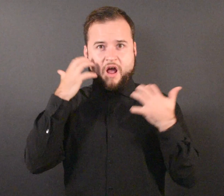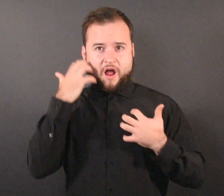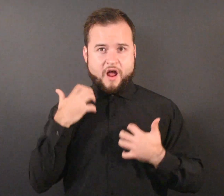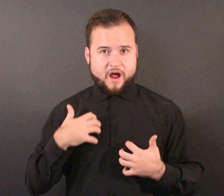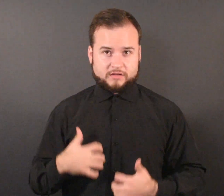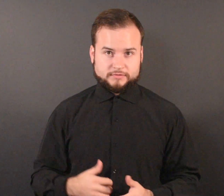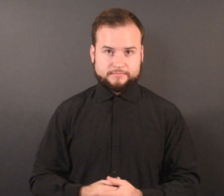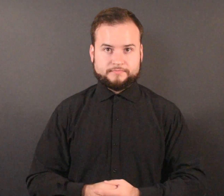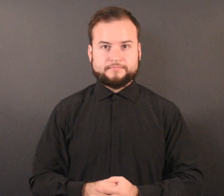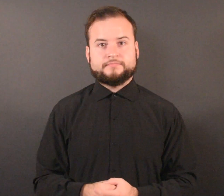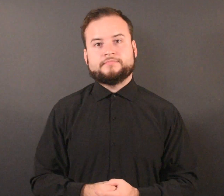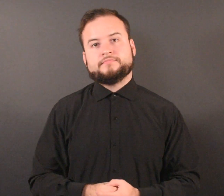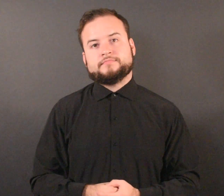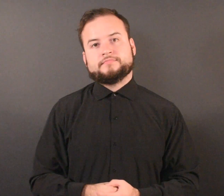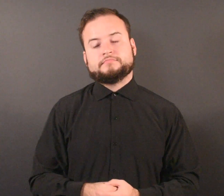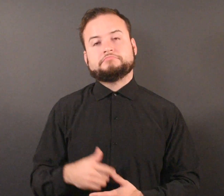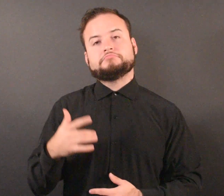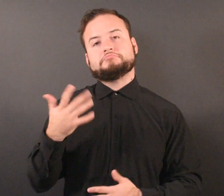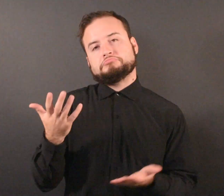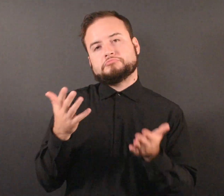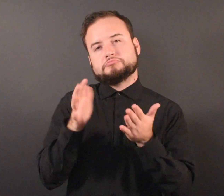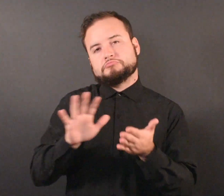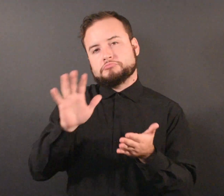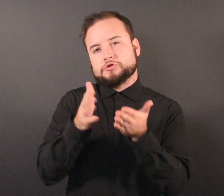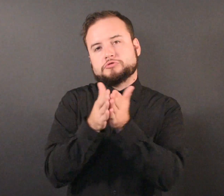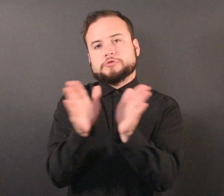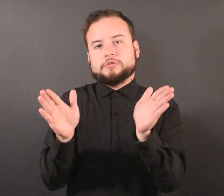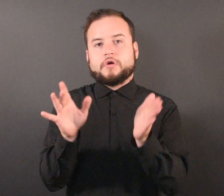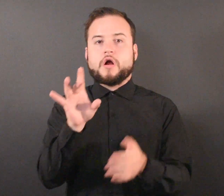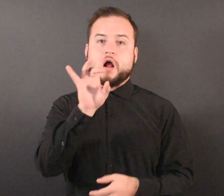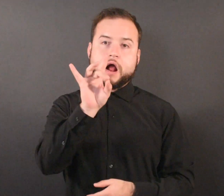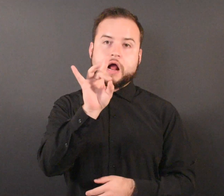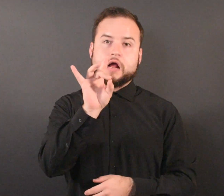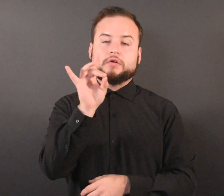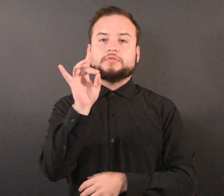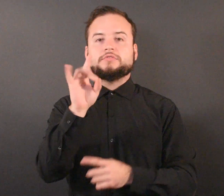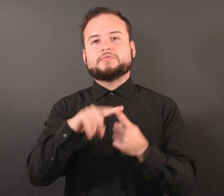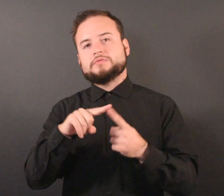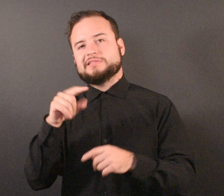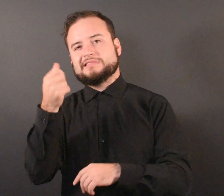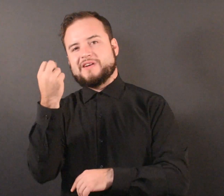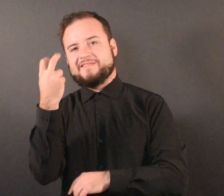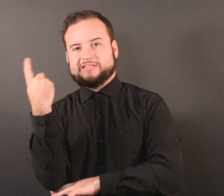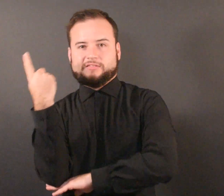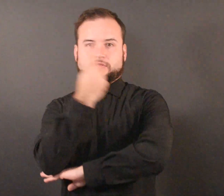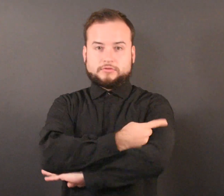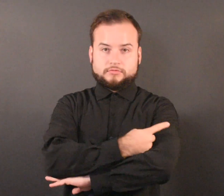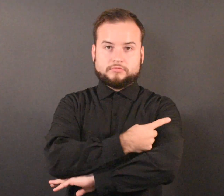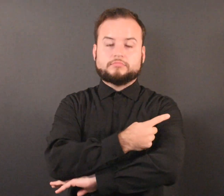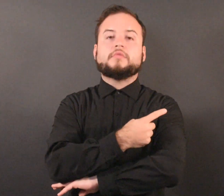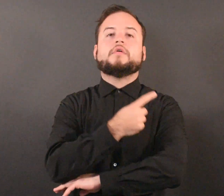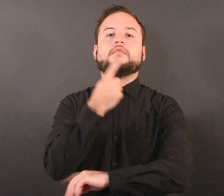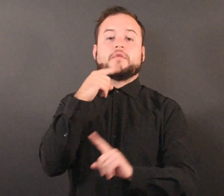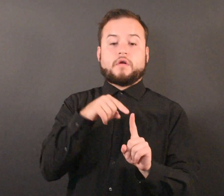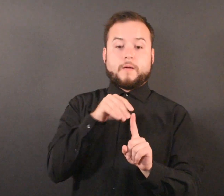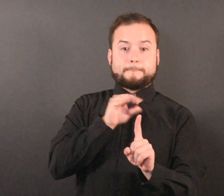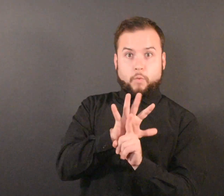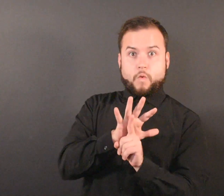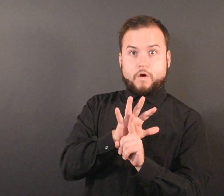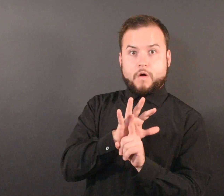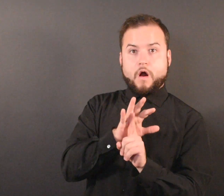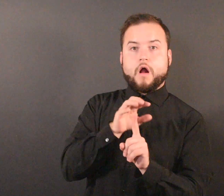It generally takes 8 to 12 days from exposure to someone with measles to the first symptom,